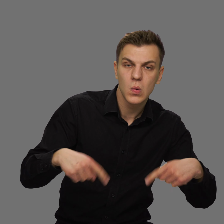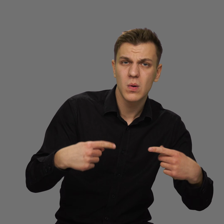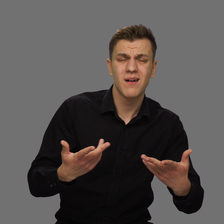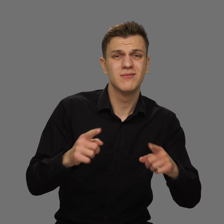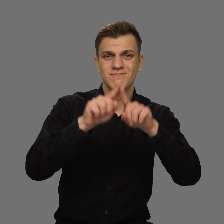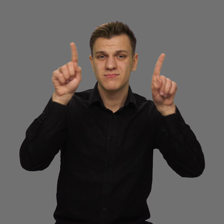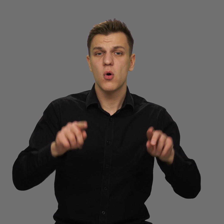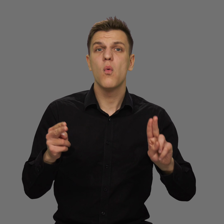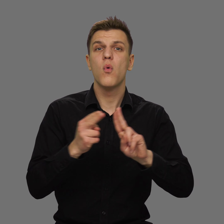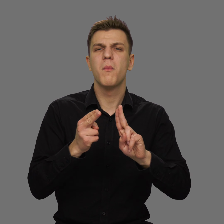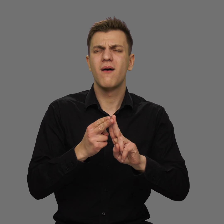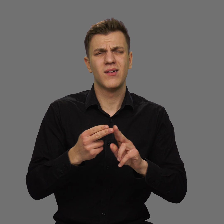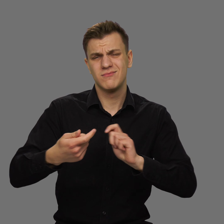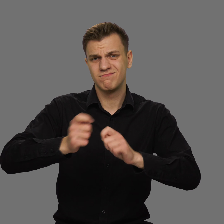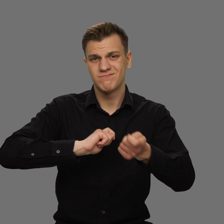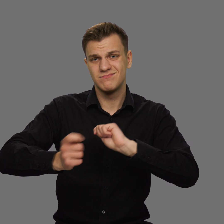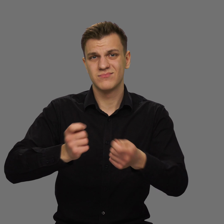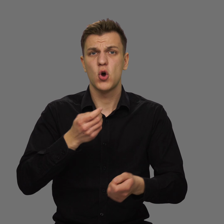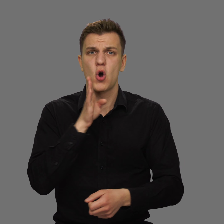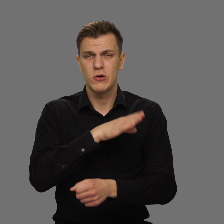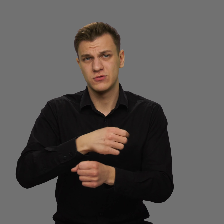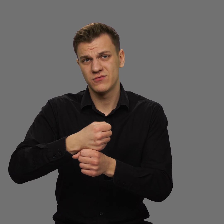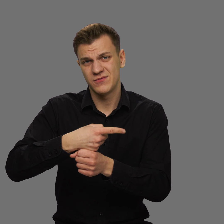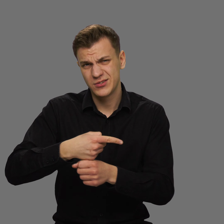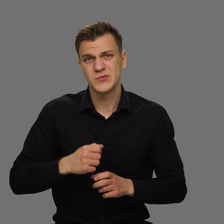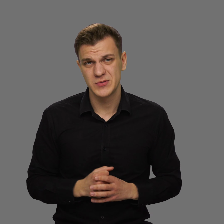without this, the contract is invalid!